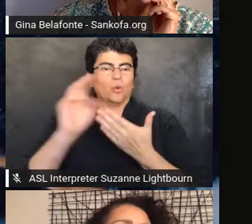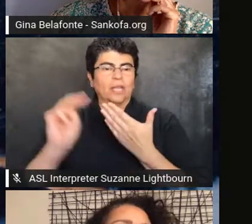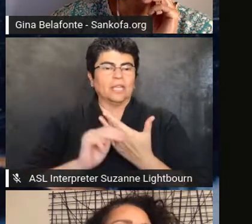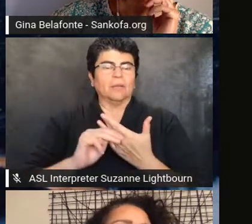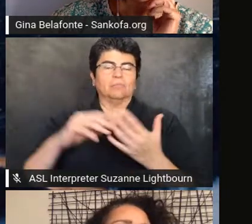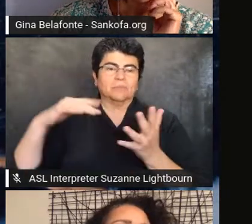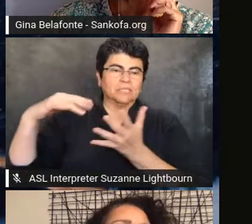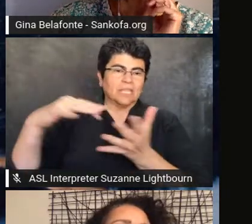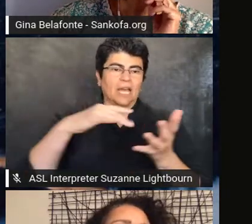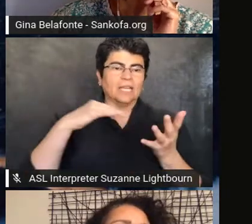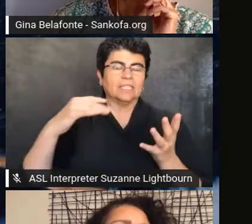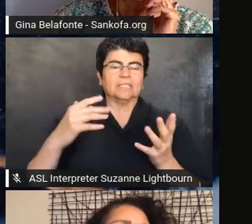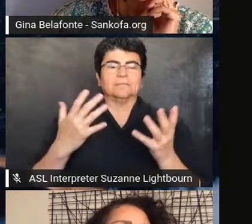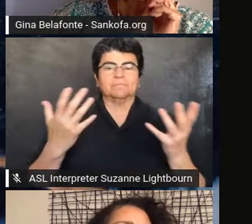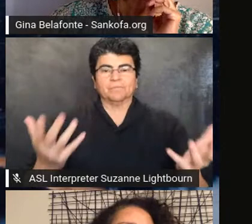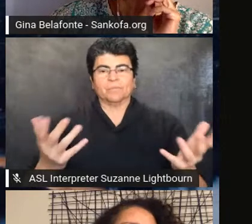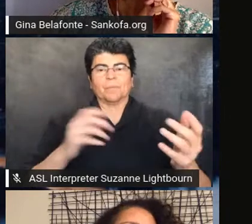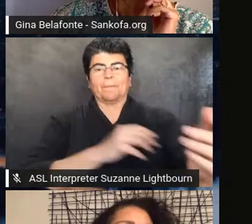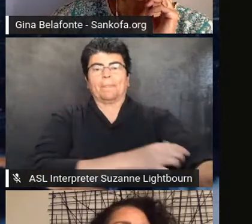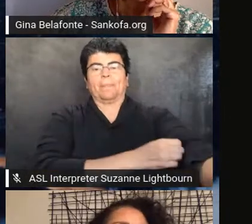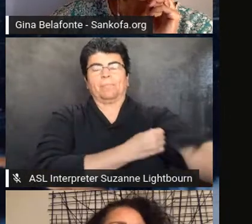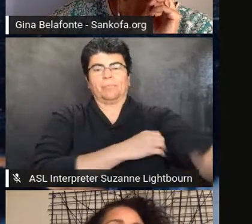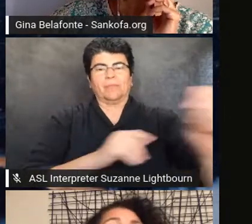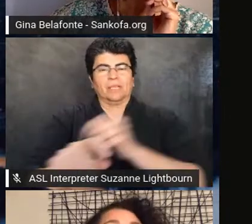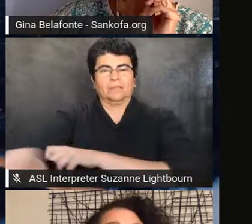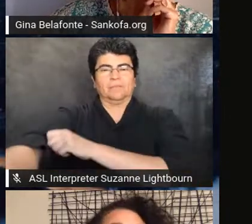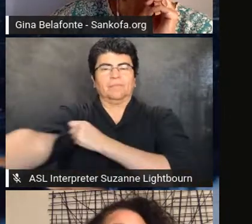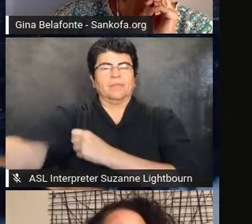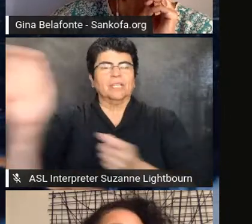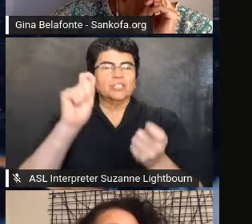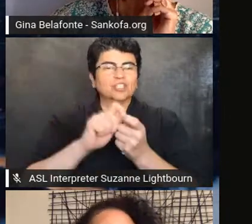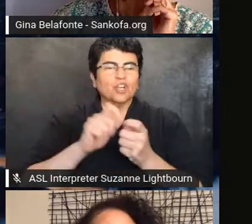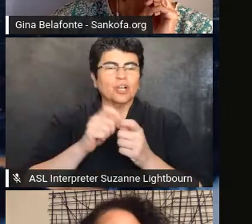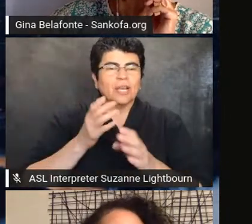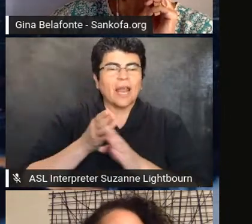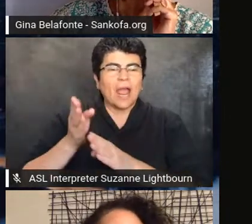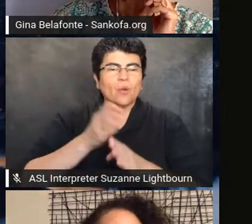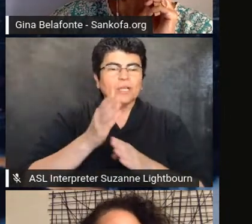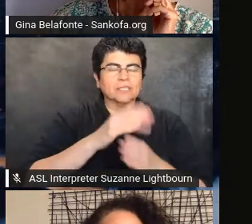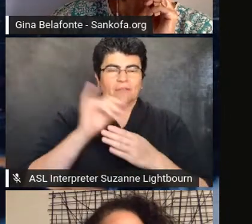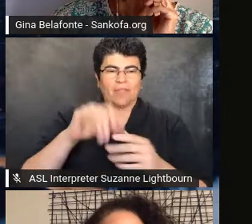so there are certain areas of the exhibit that really focused on that.